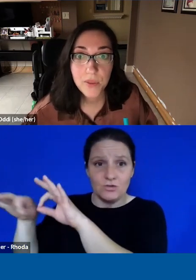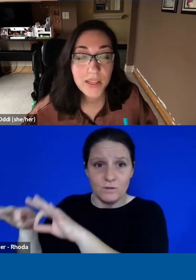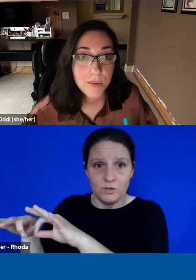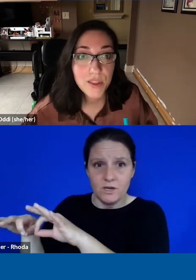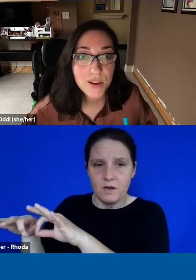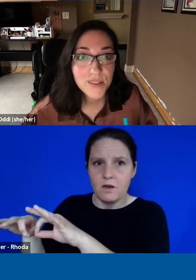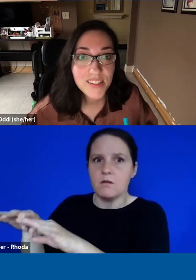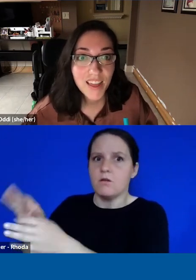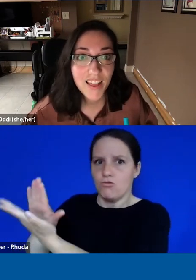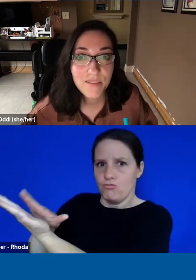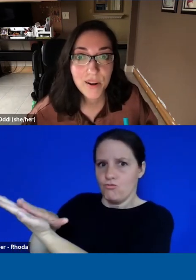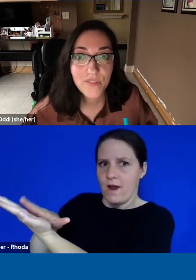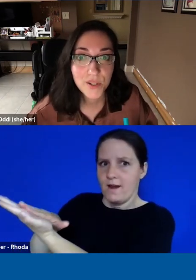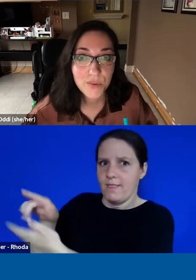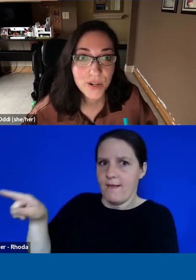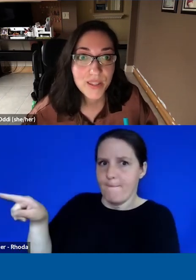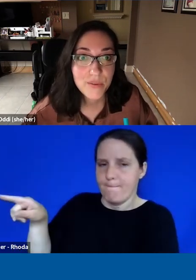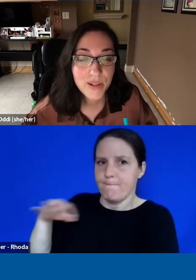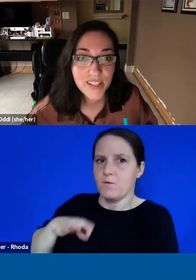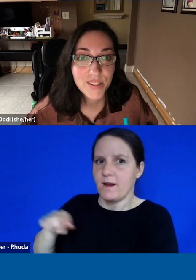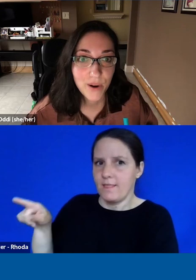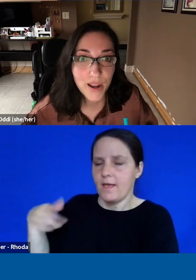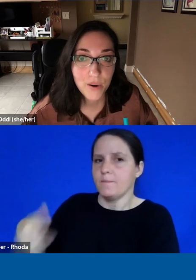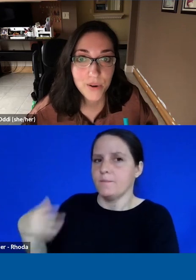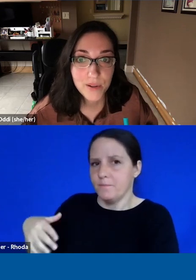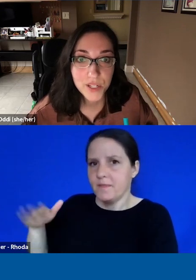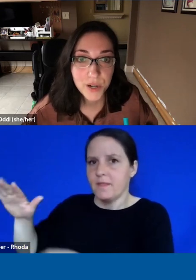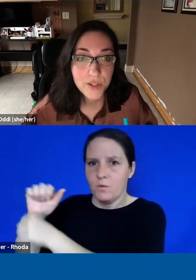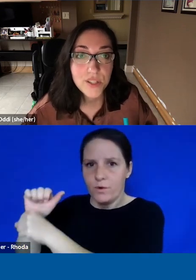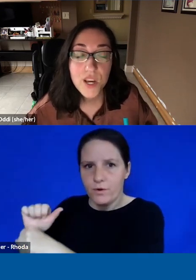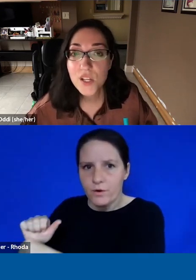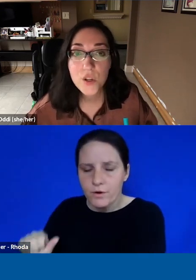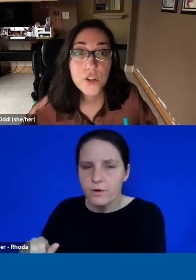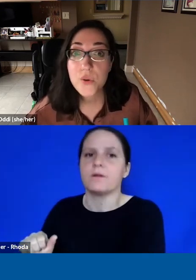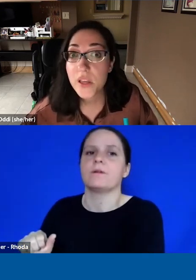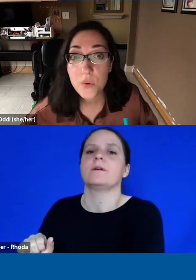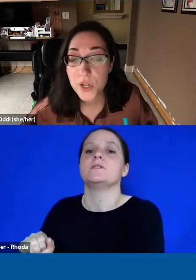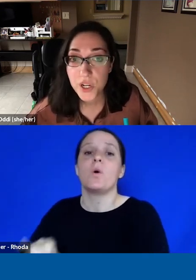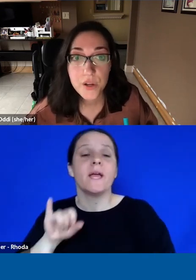about the labor that goes into that and the amount of physical work that we put into writing our own image descriptions, so if you're doing a reshare,